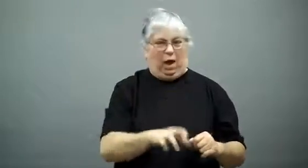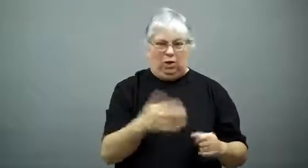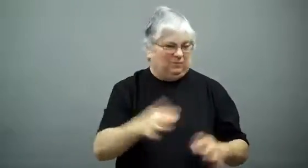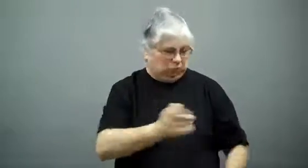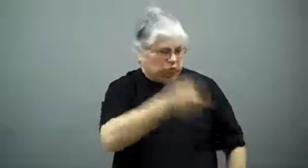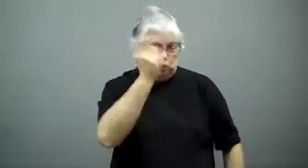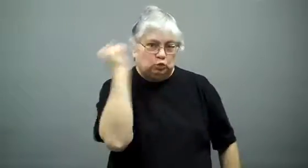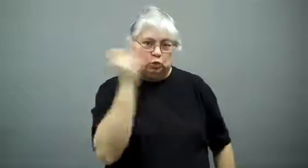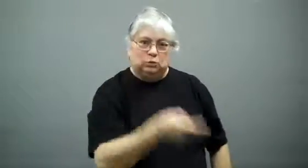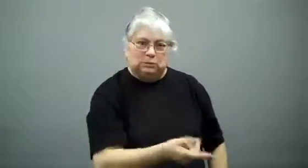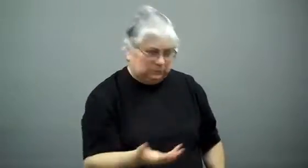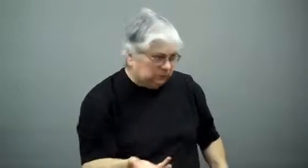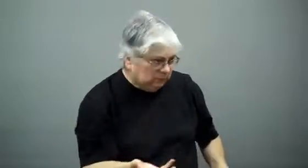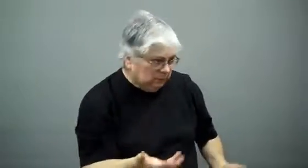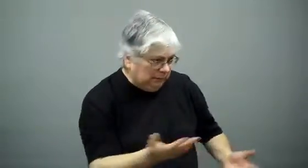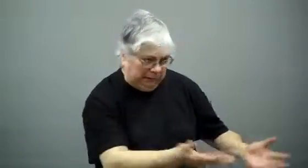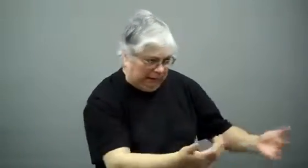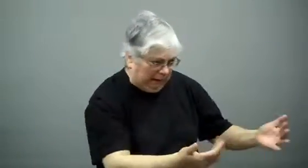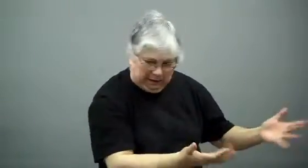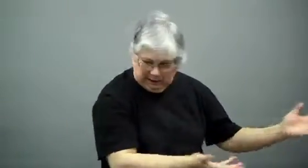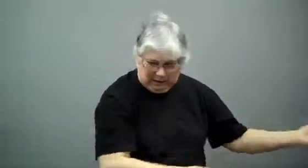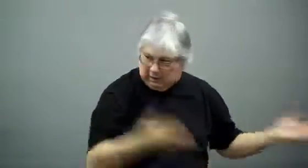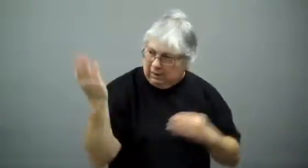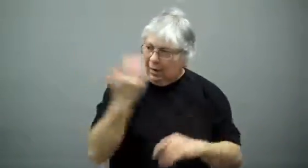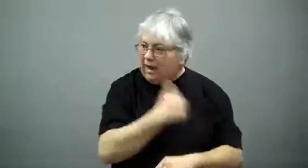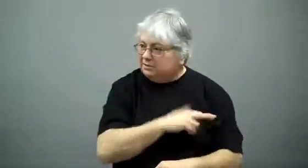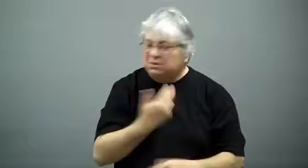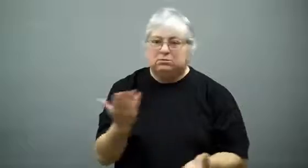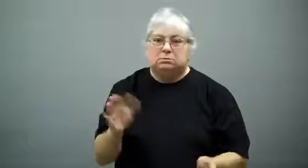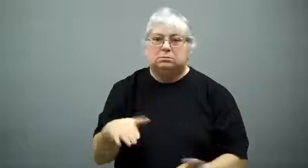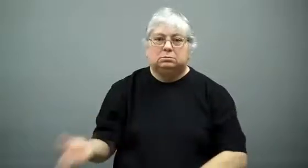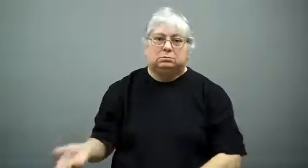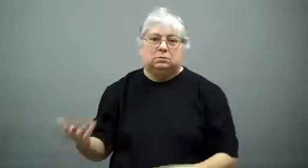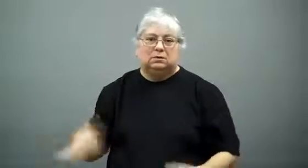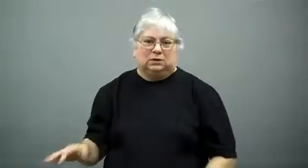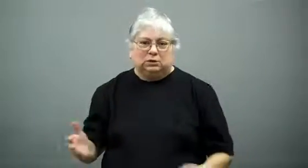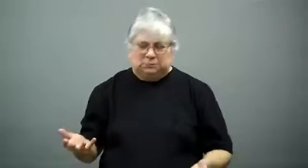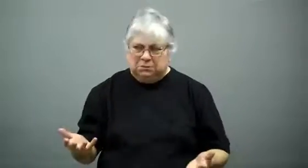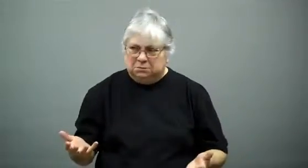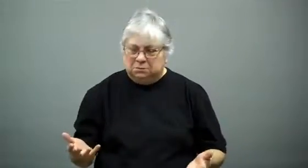He had been shot. He was taken to the hospital and prounounced dead.